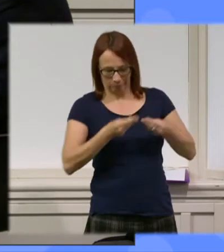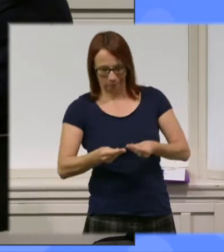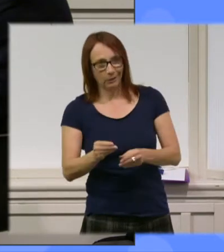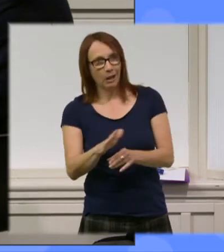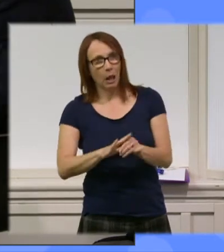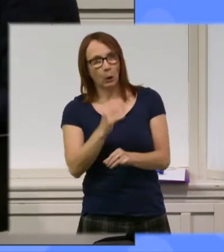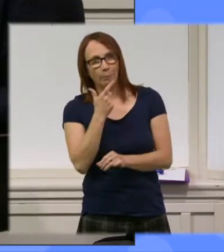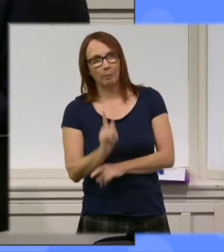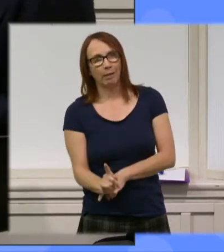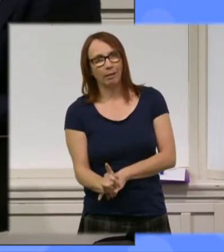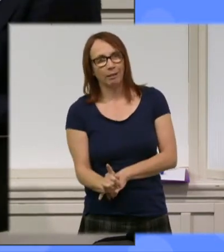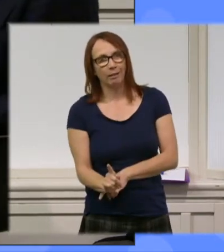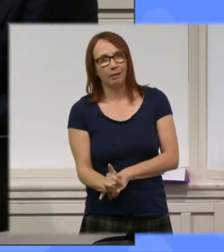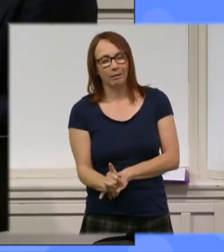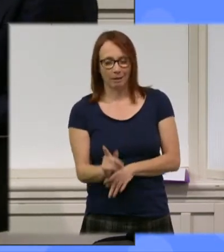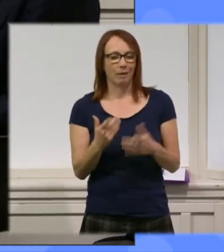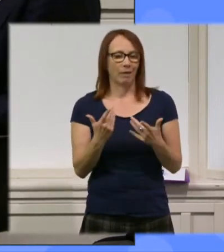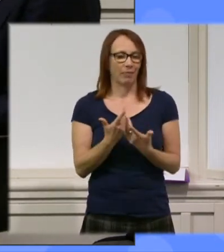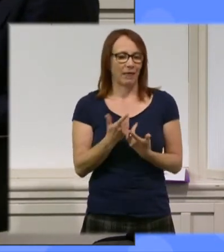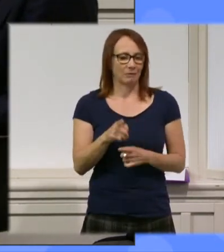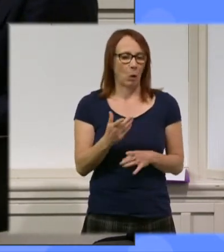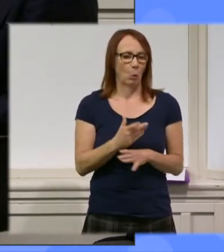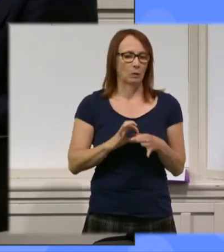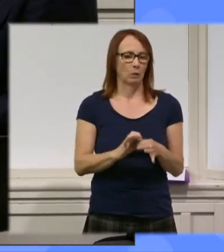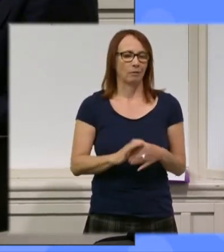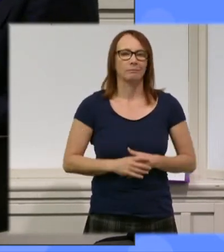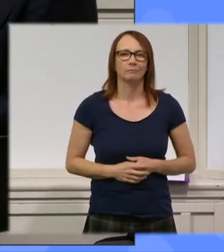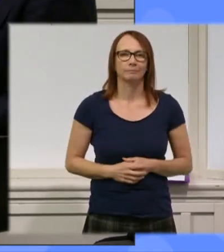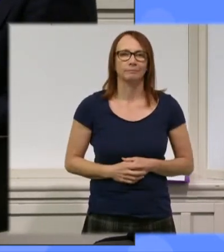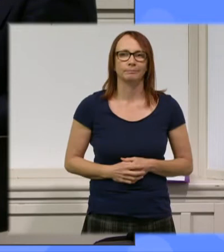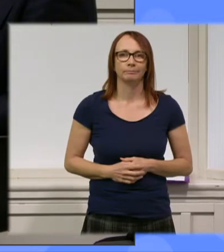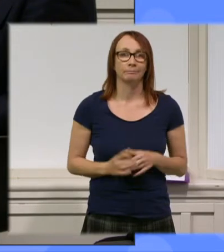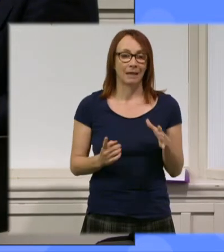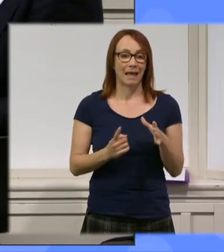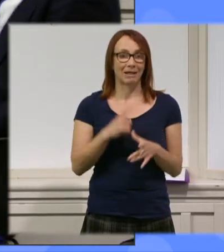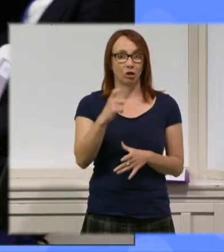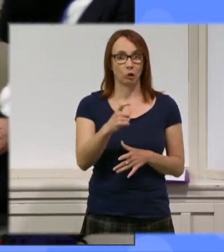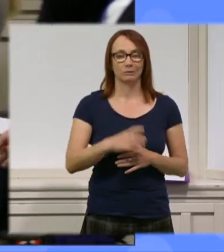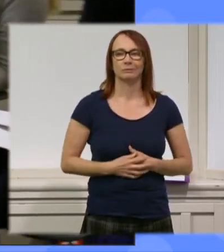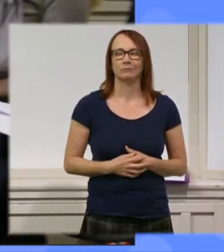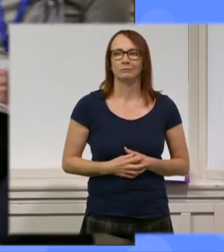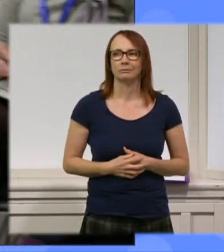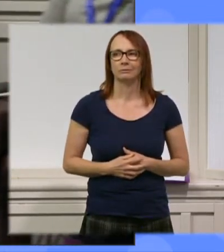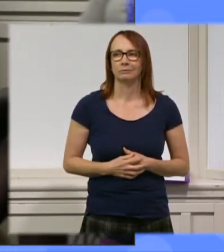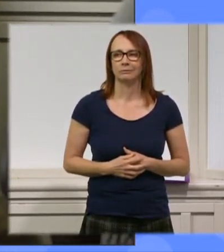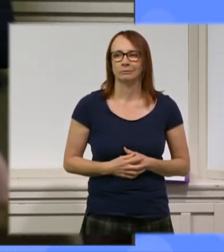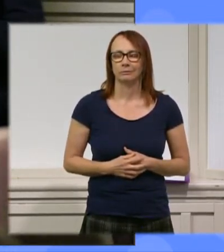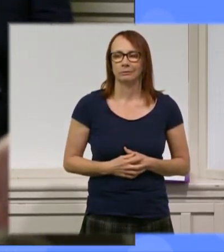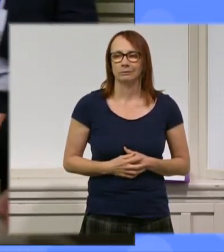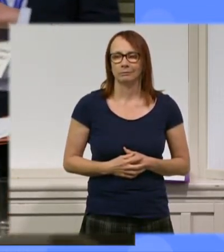could work very productively together okay Nigel so I think issues of a public